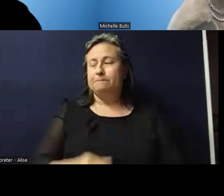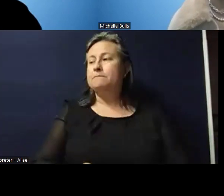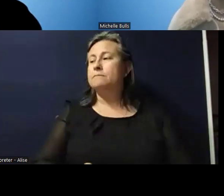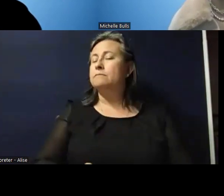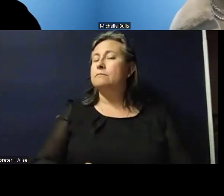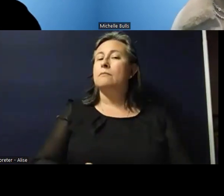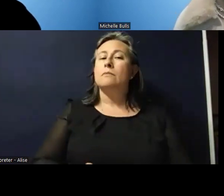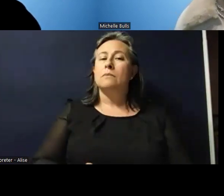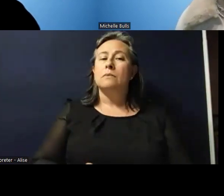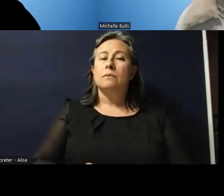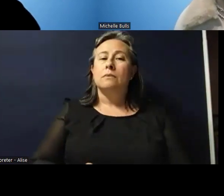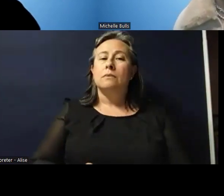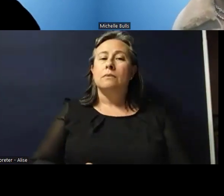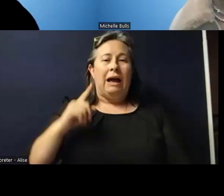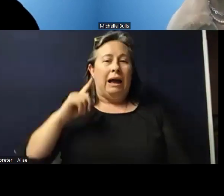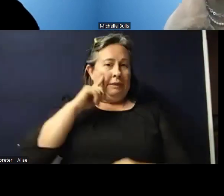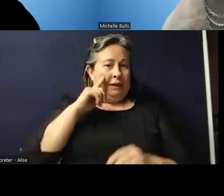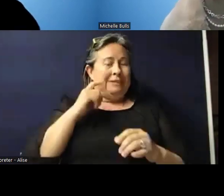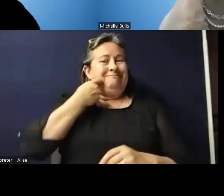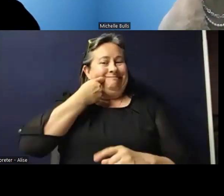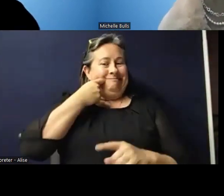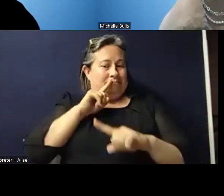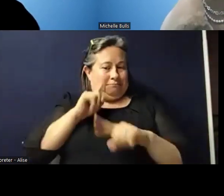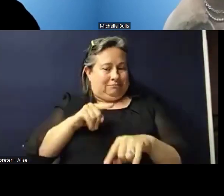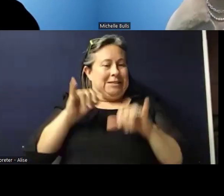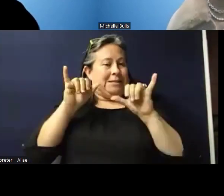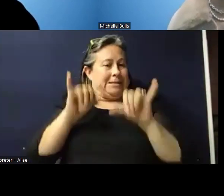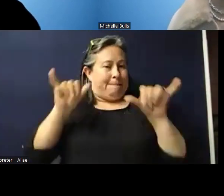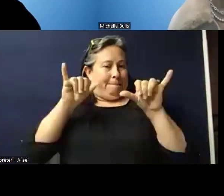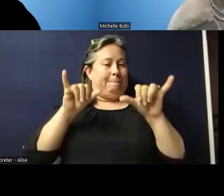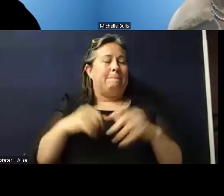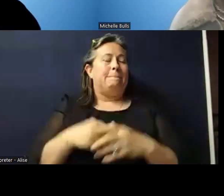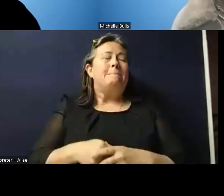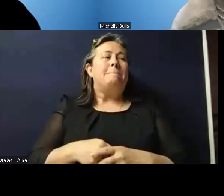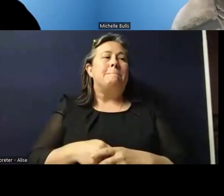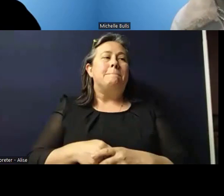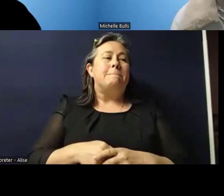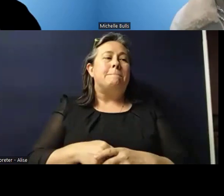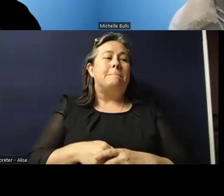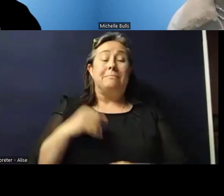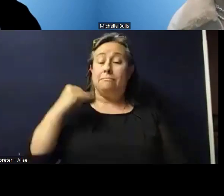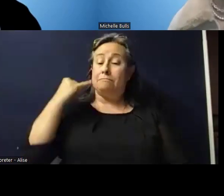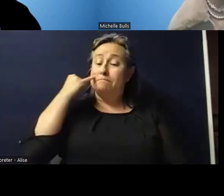I think what we said still stands, right, that if, in fact, you're changing institutions,